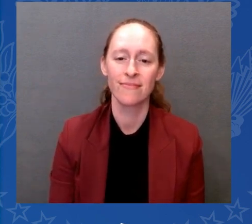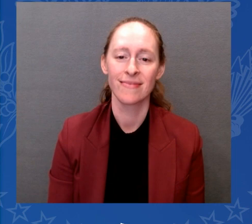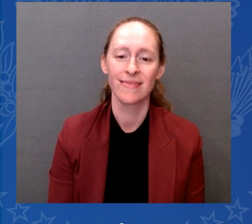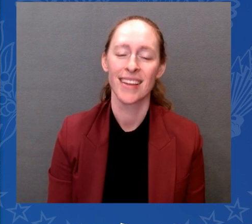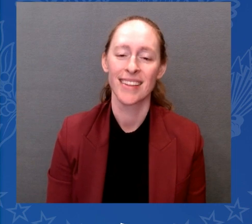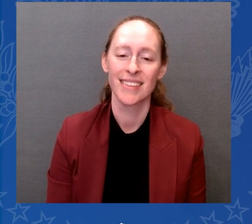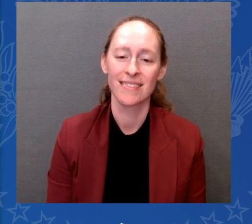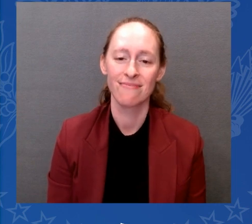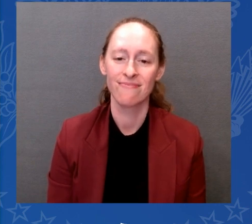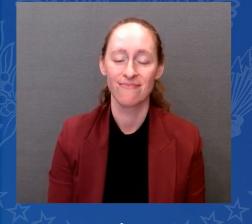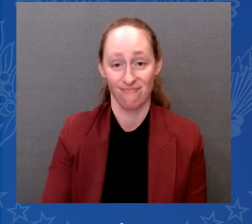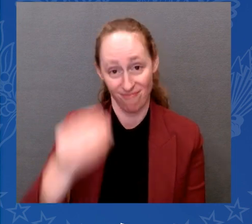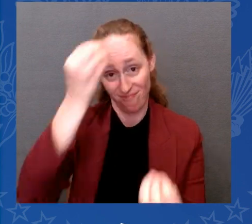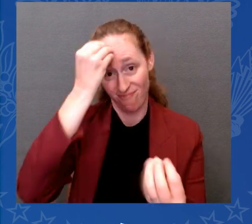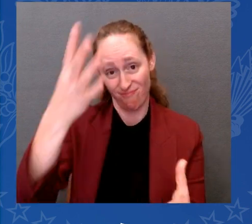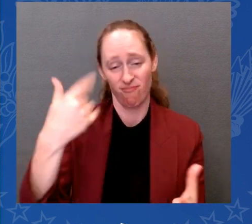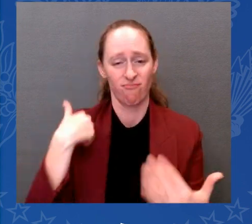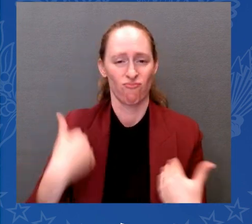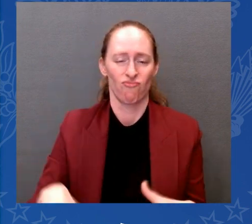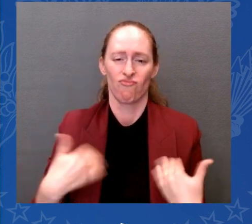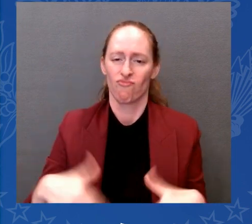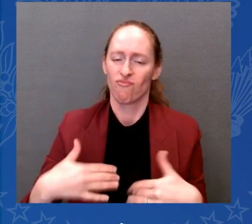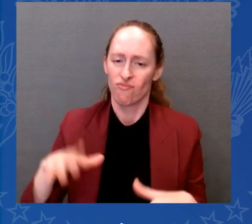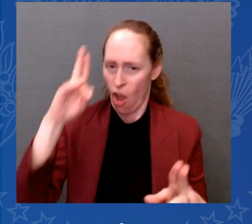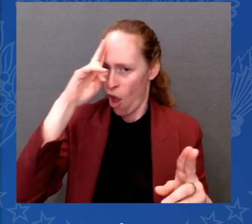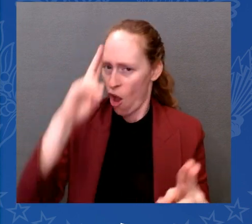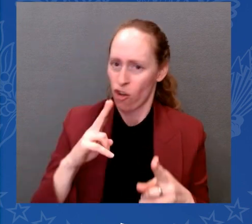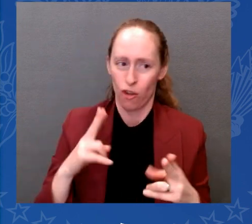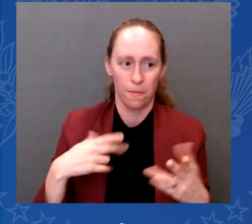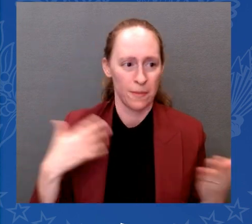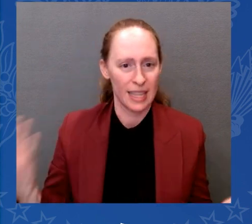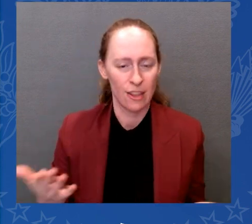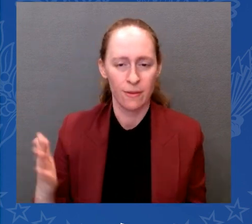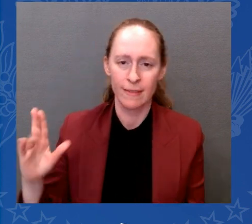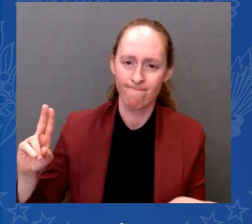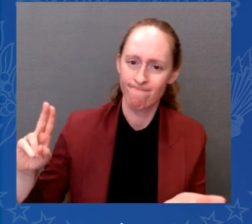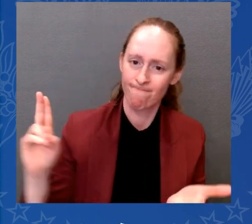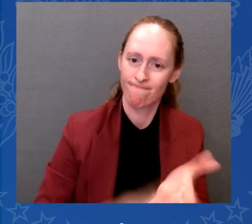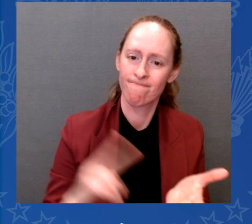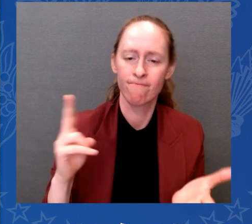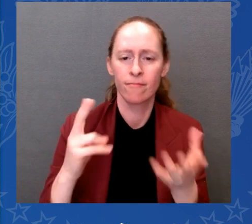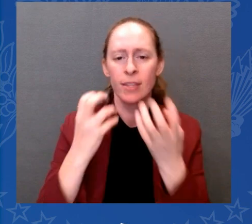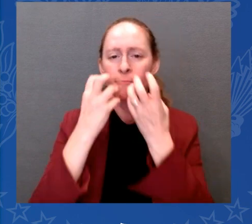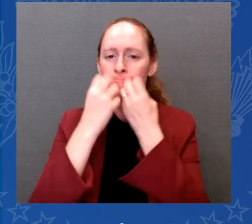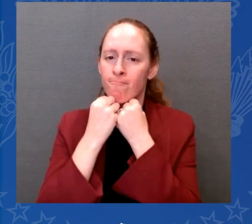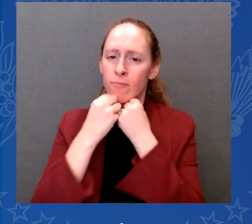to preserve this special part of our military history. In addition, as Secretary Vilsack just explain -- explained: